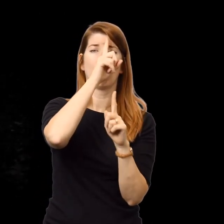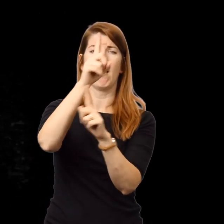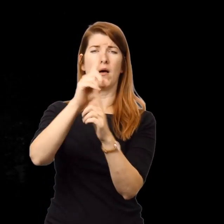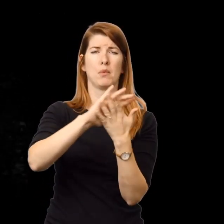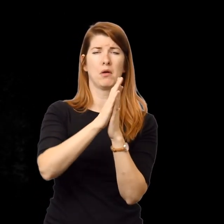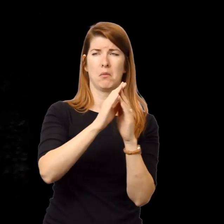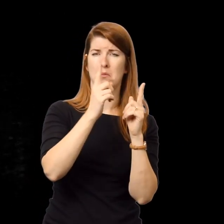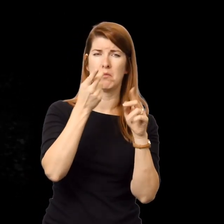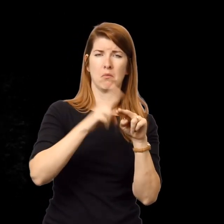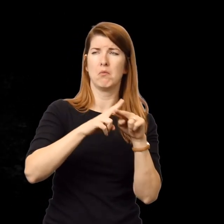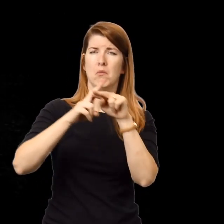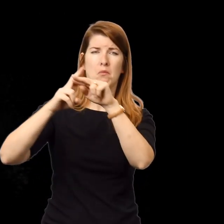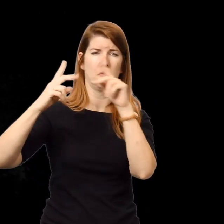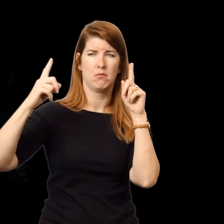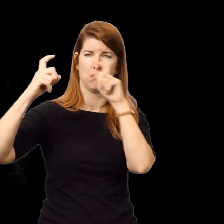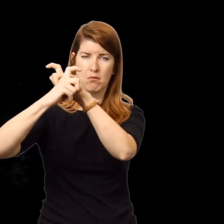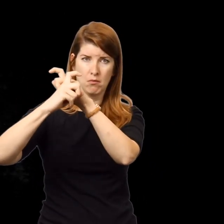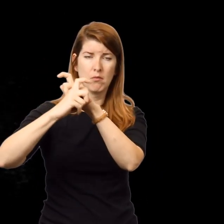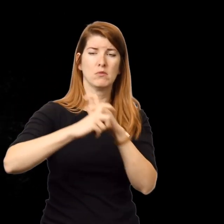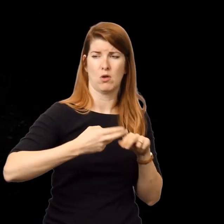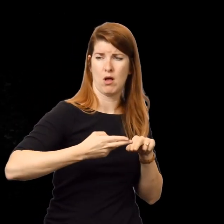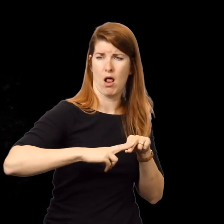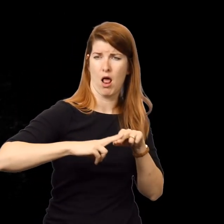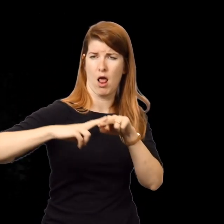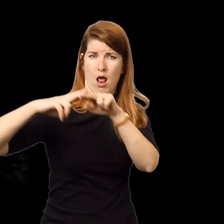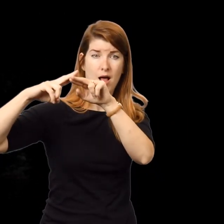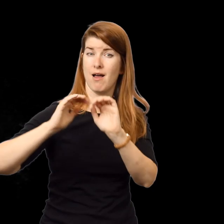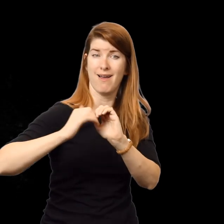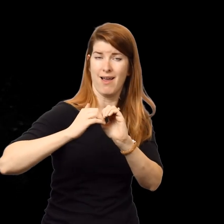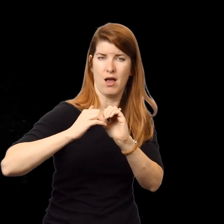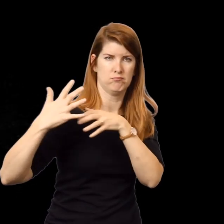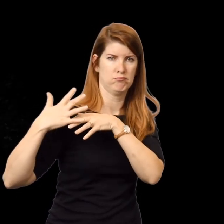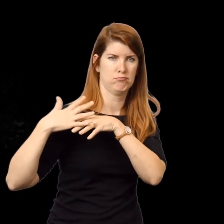and greater levels of complexity by becoming more and more integrated.